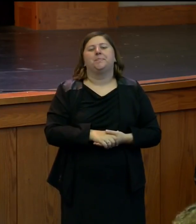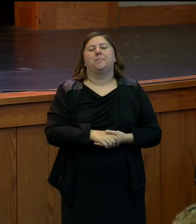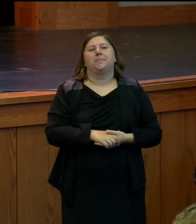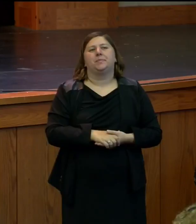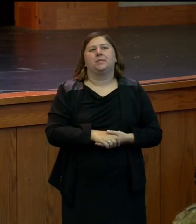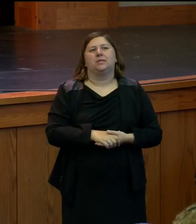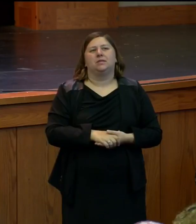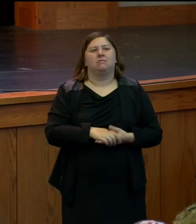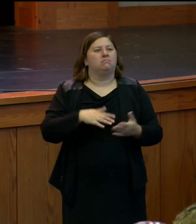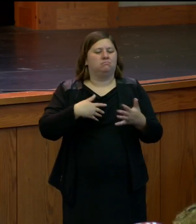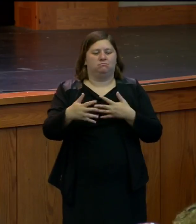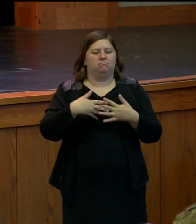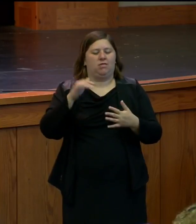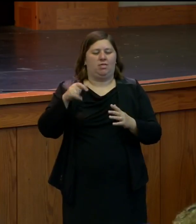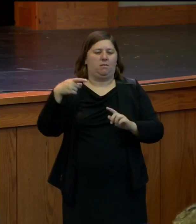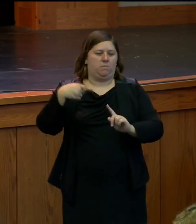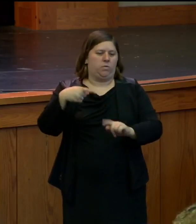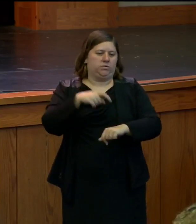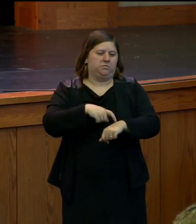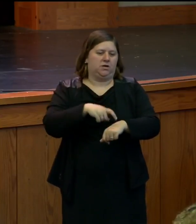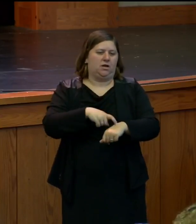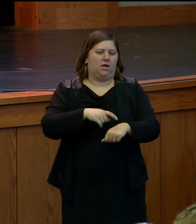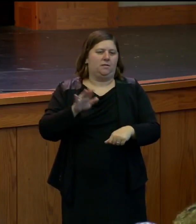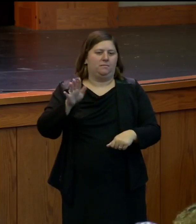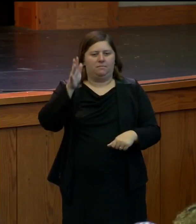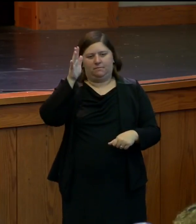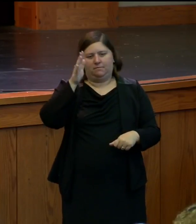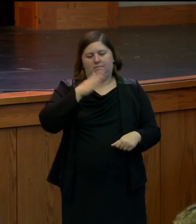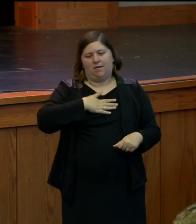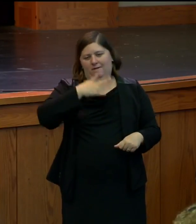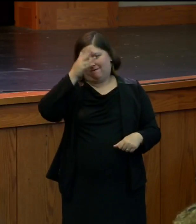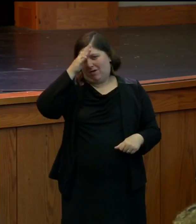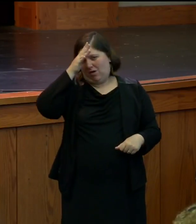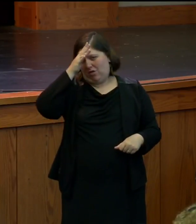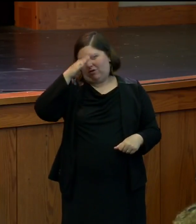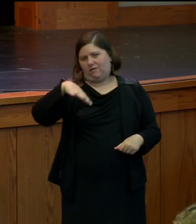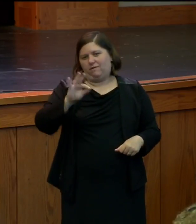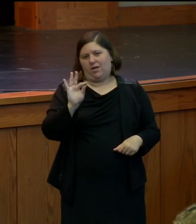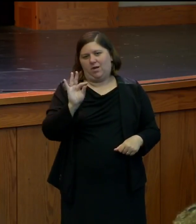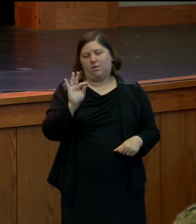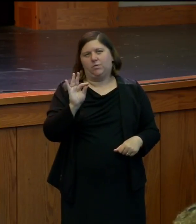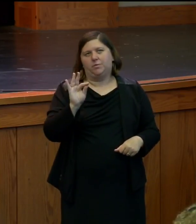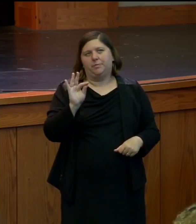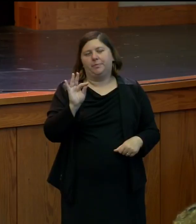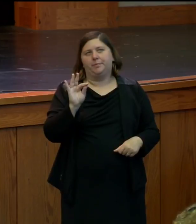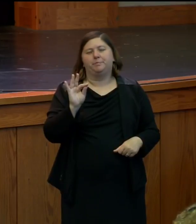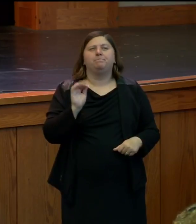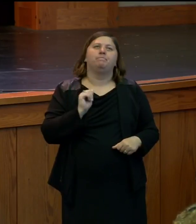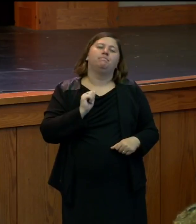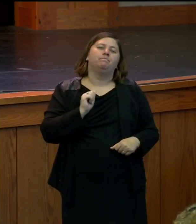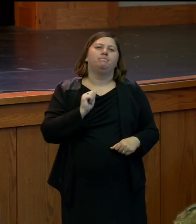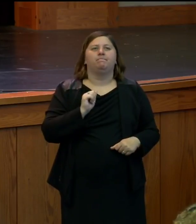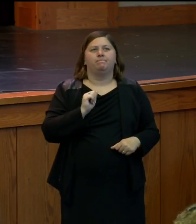EVEN AT THAT TIME HE FOUND OUT THAT EVEN THOUGH PEOPLE CAME TO